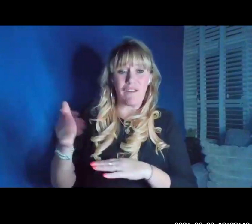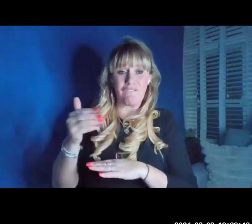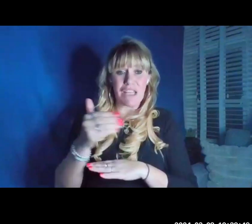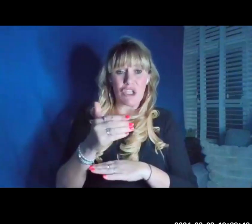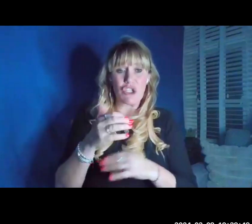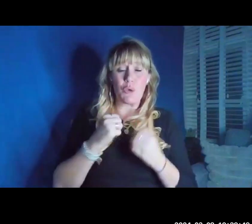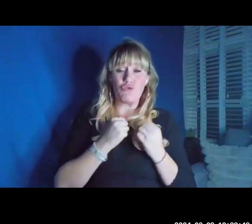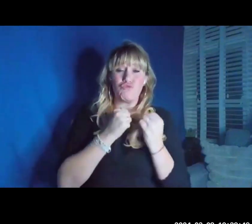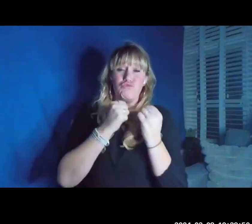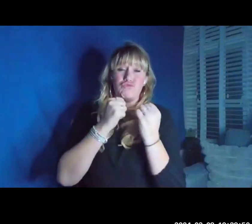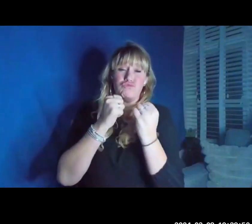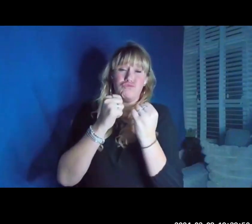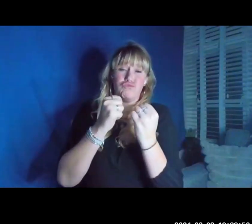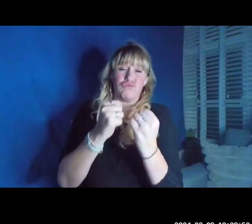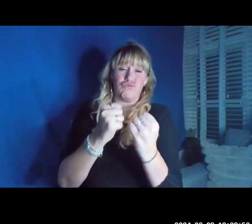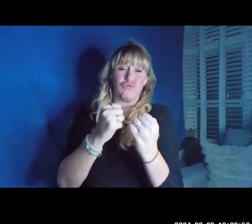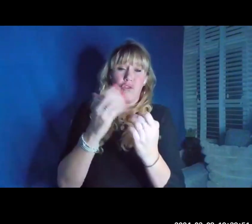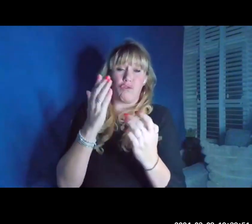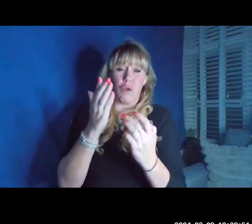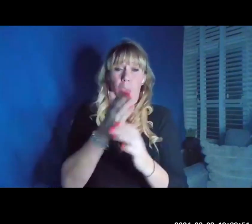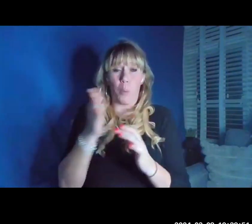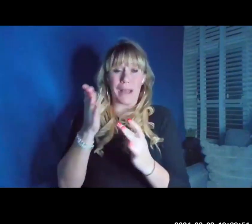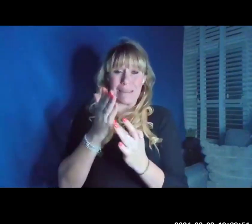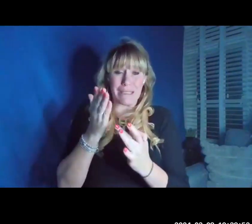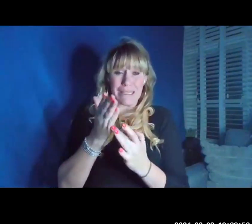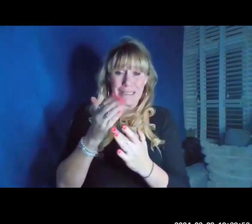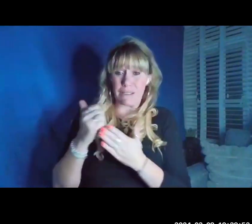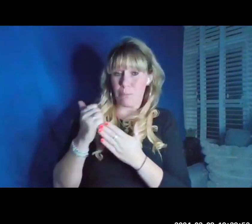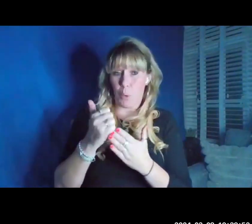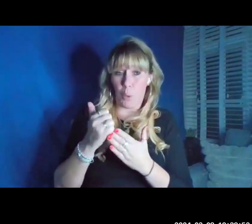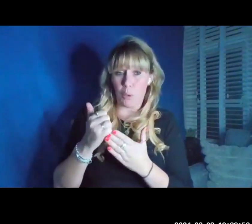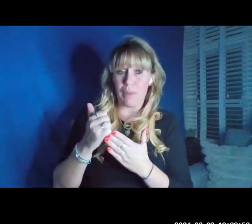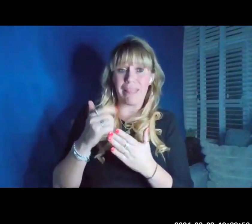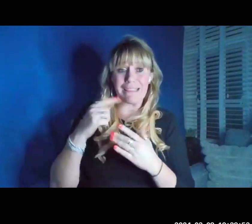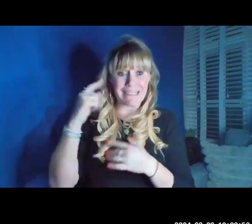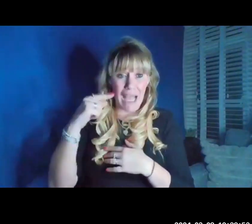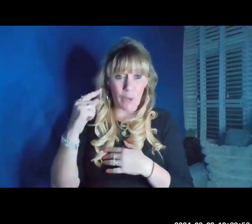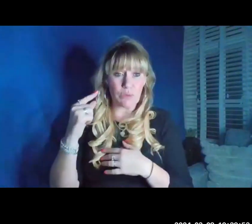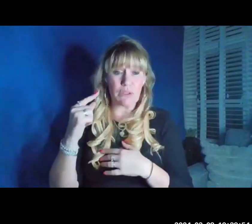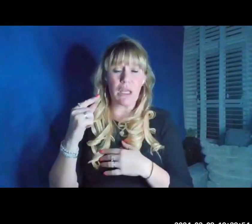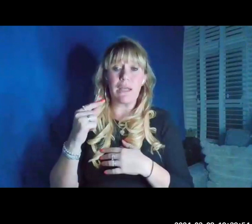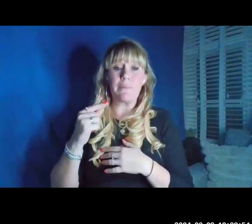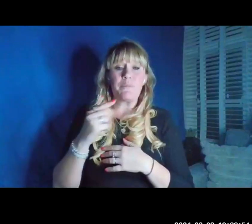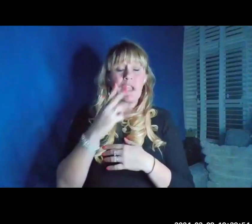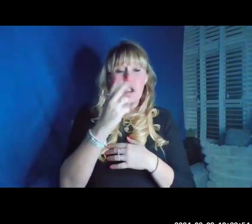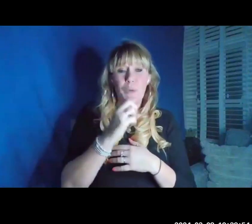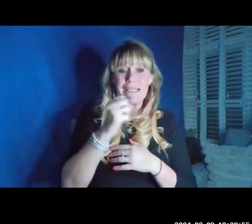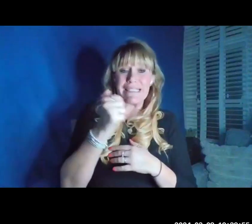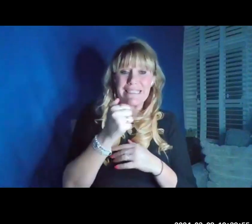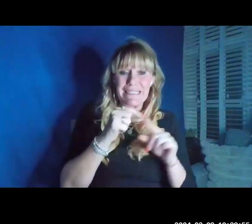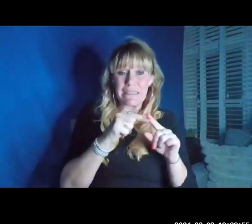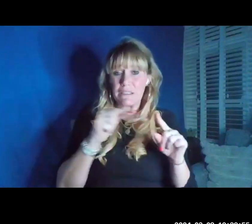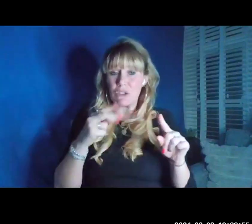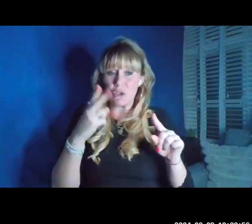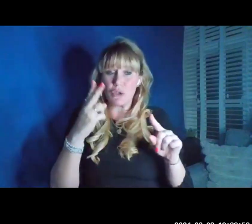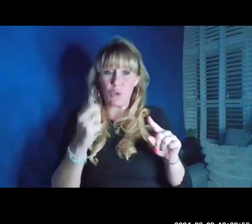support us and help with the sound. Between 2016 and 2019, Roxana had faced a